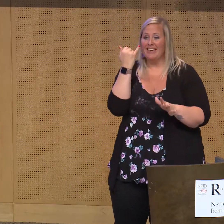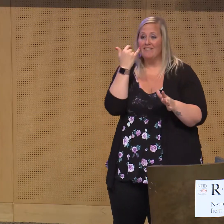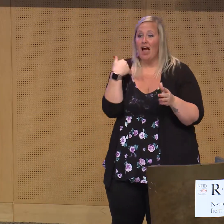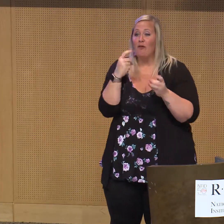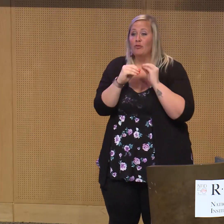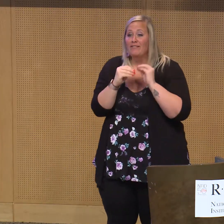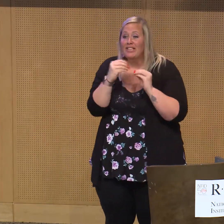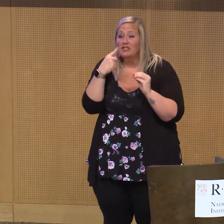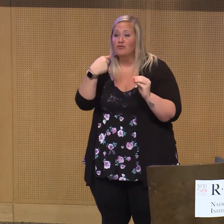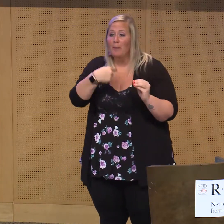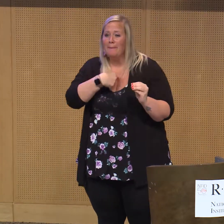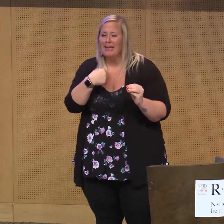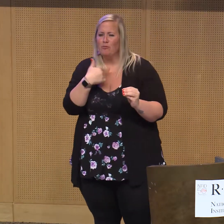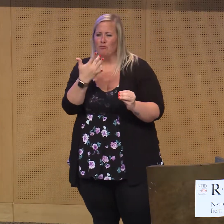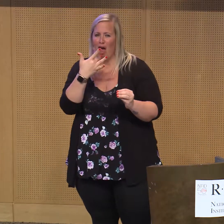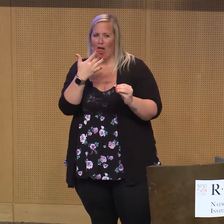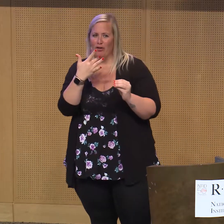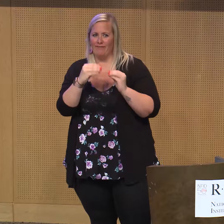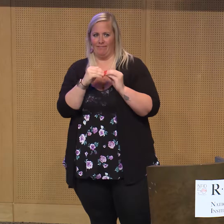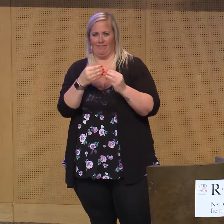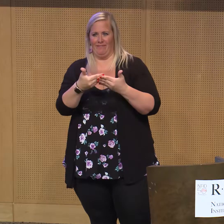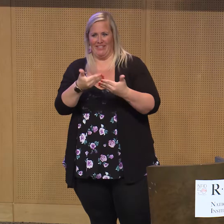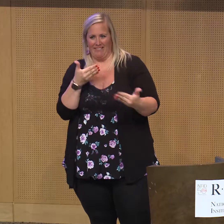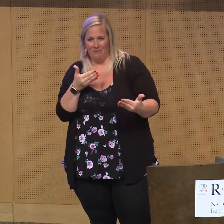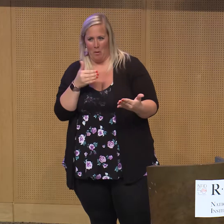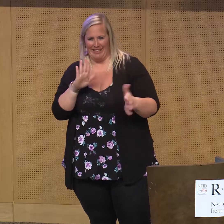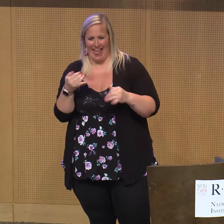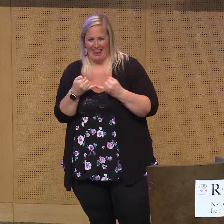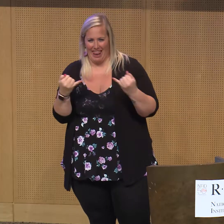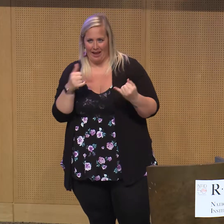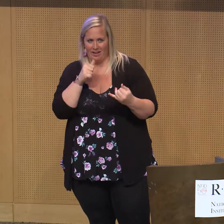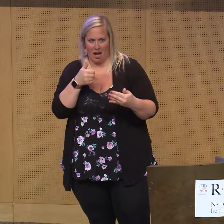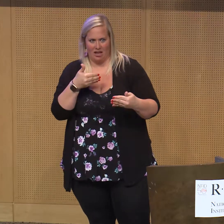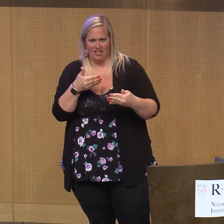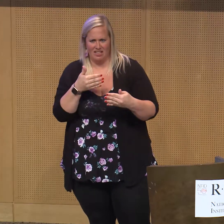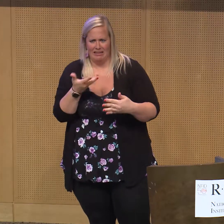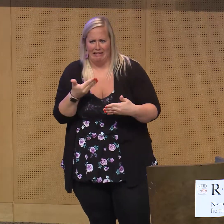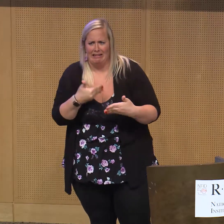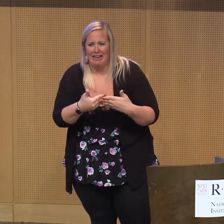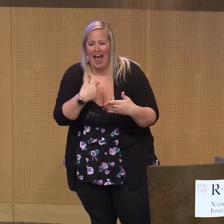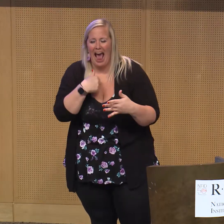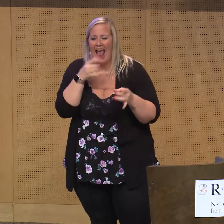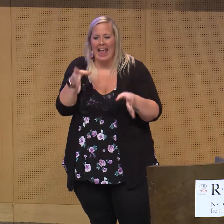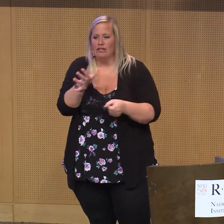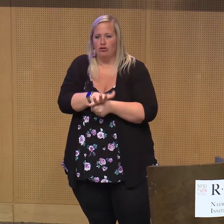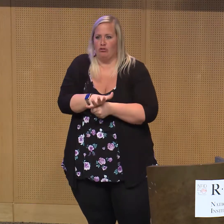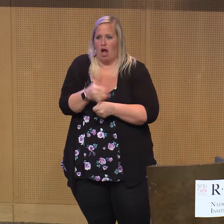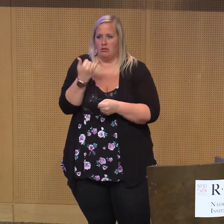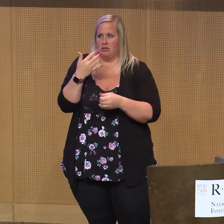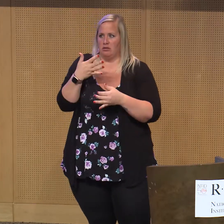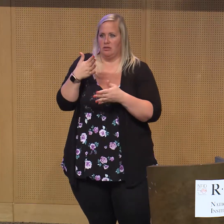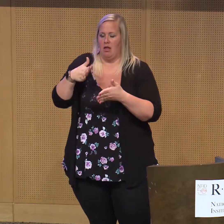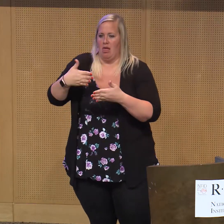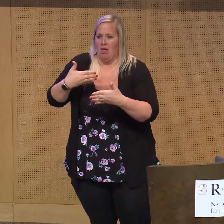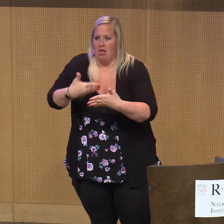I'd have my boss look at my completed work, because I'd rather have time to make any adjustments or fixes than wait till the last moment.